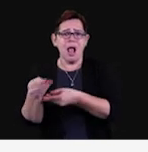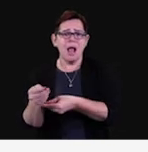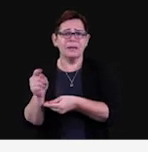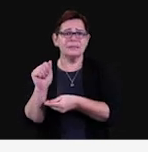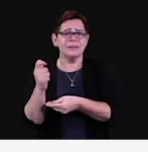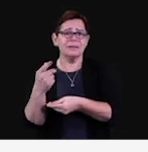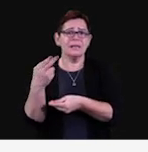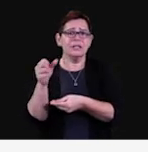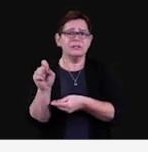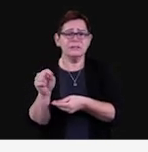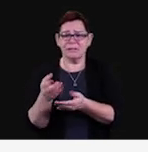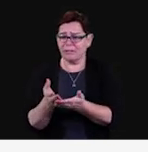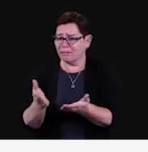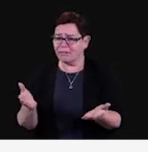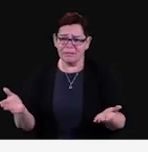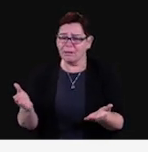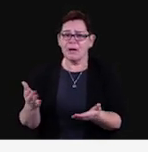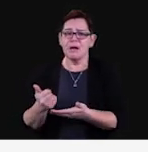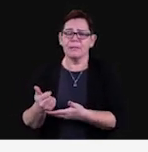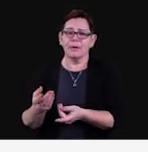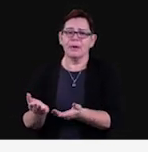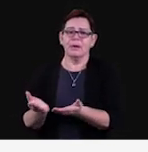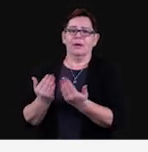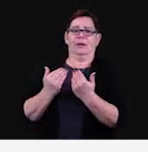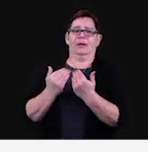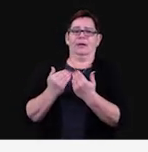There is no need to keep your receipts from all the things you purchased.